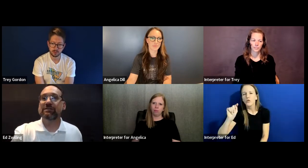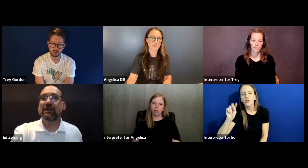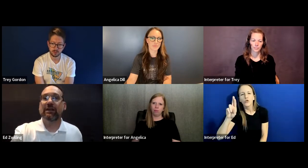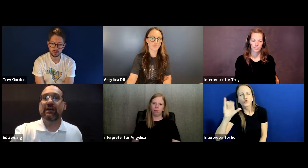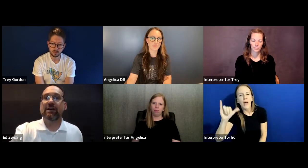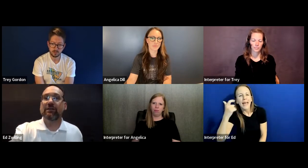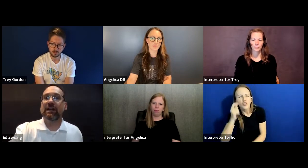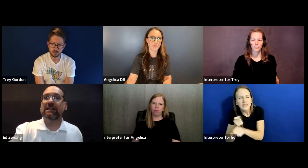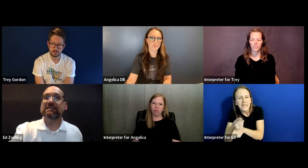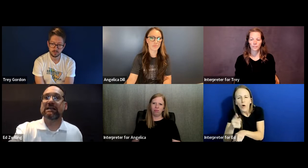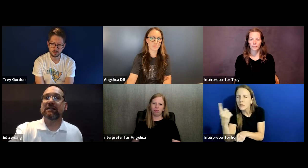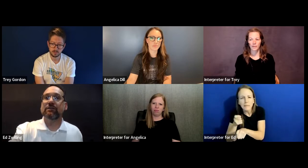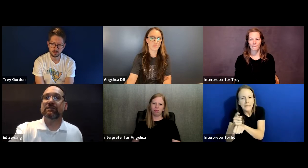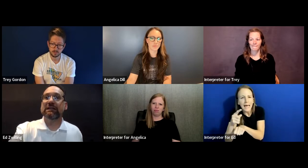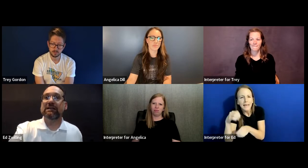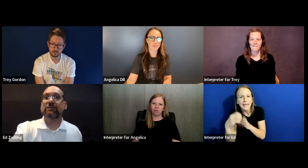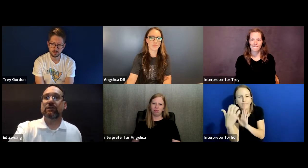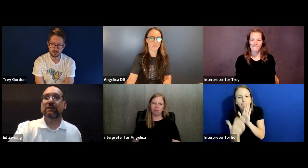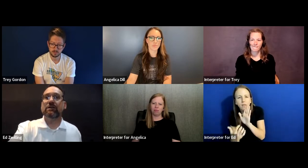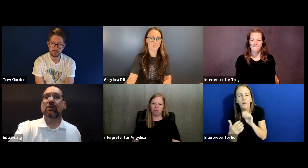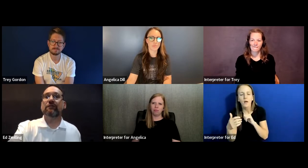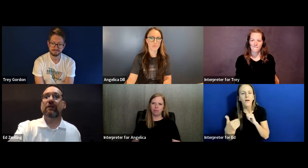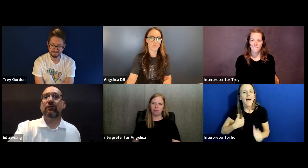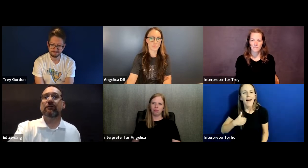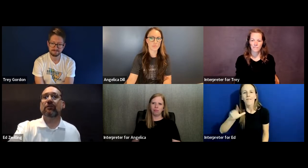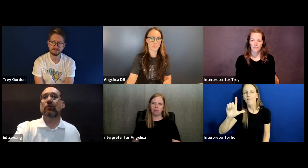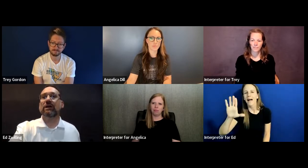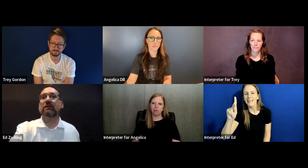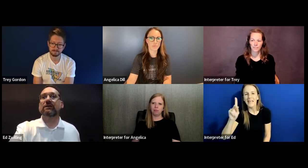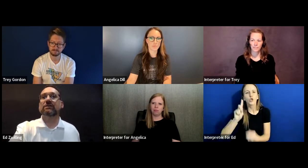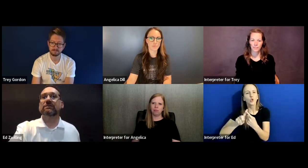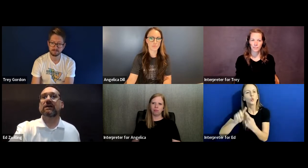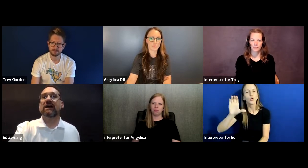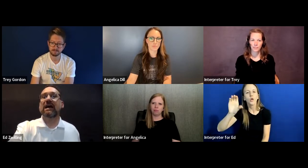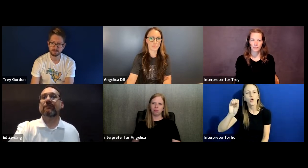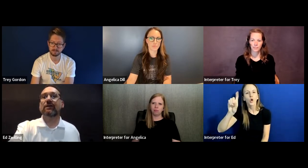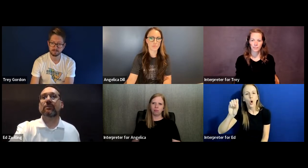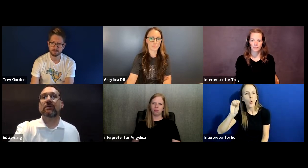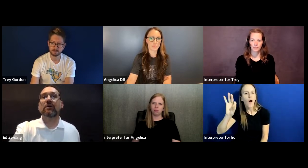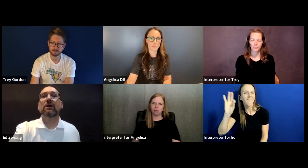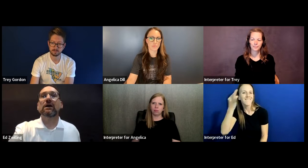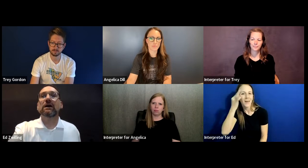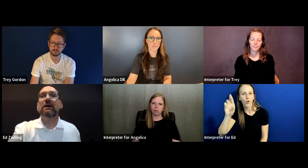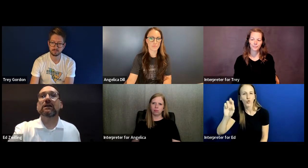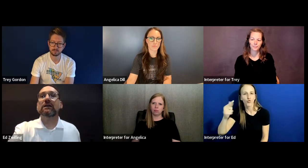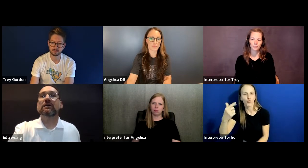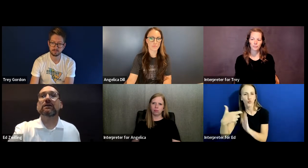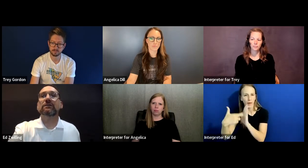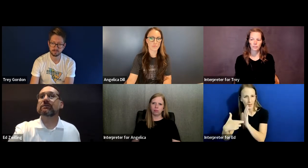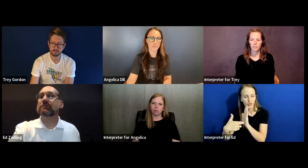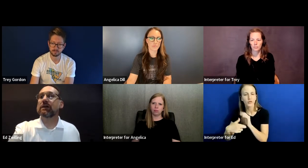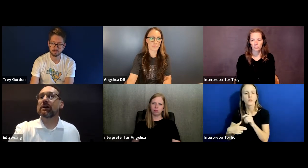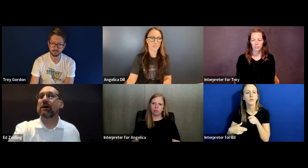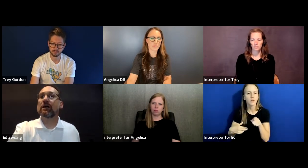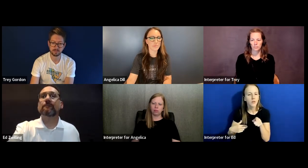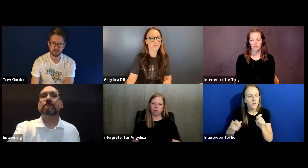sent it that i sent there's a link to the code of federal regulations and i have it up here it is uh